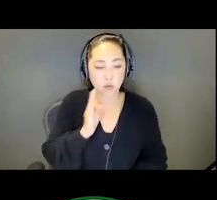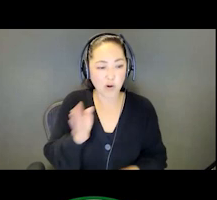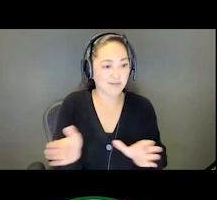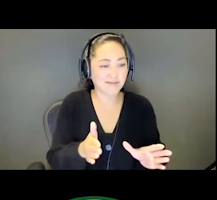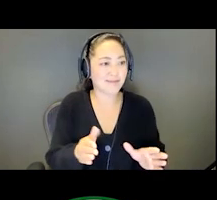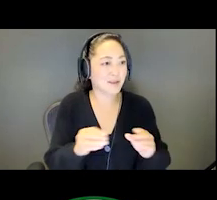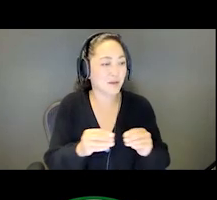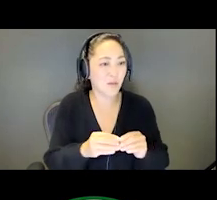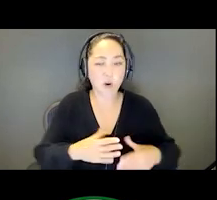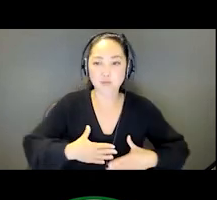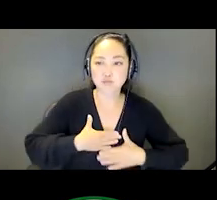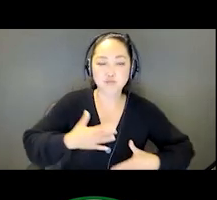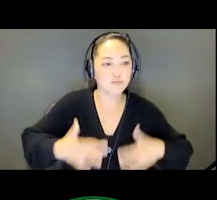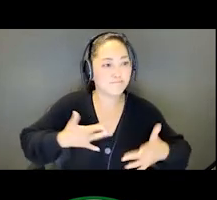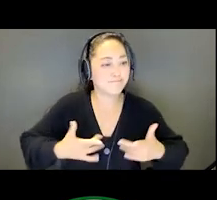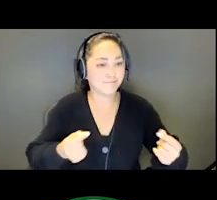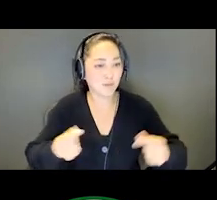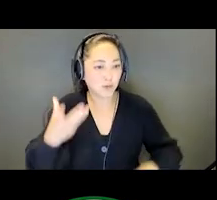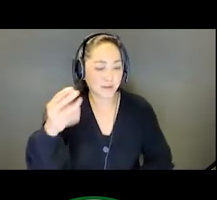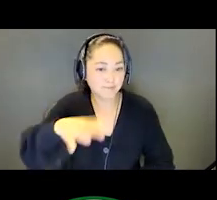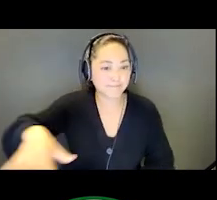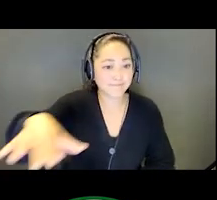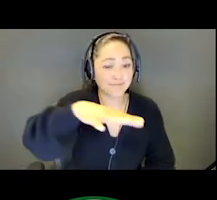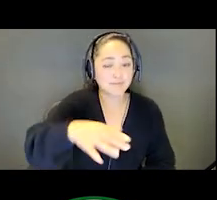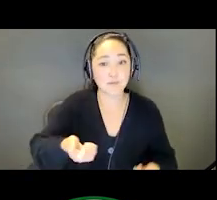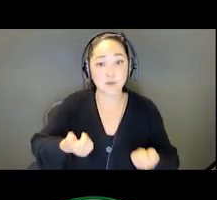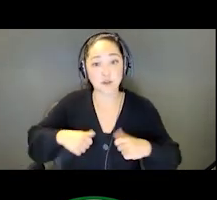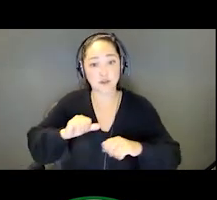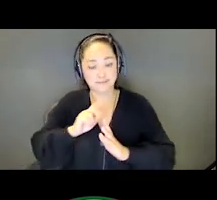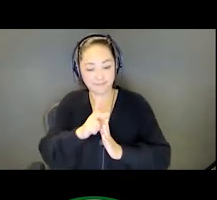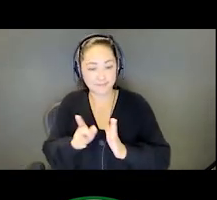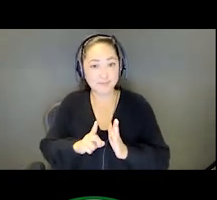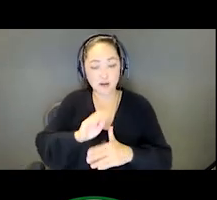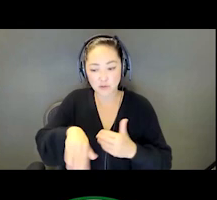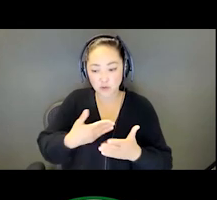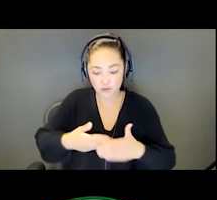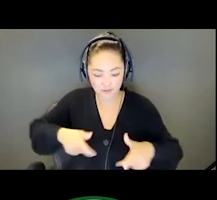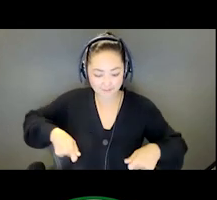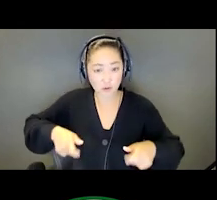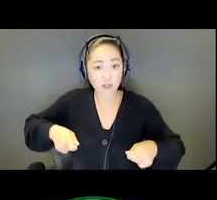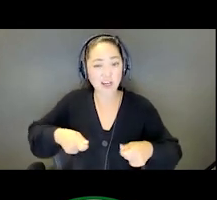We tried to design an overall wheelchair that was easy to use, easy to maneuver, easy to